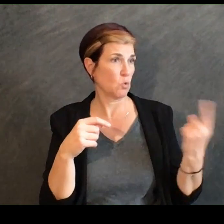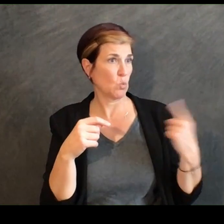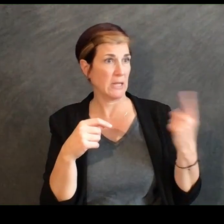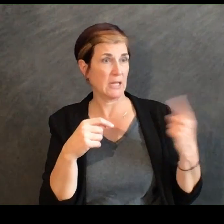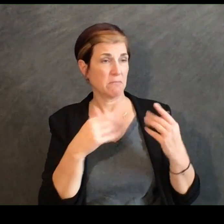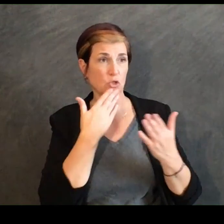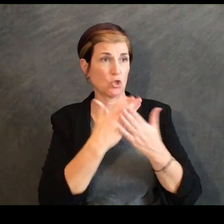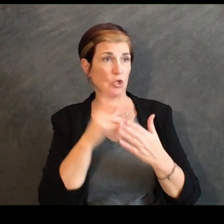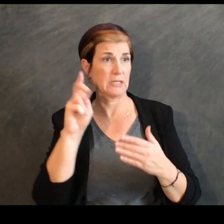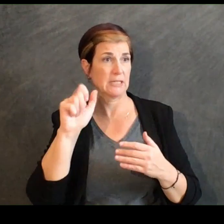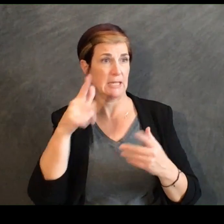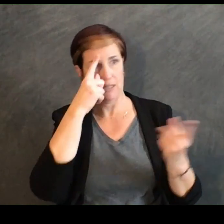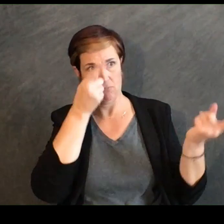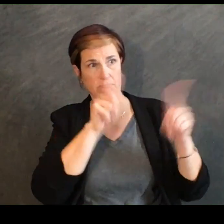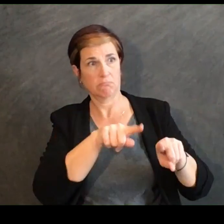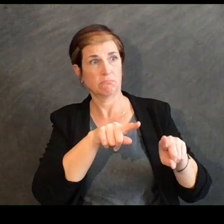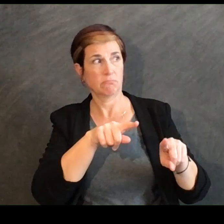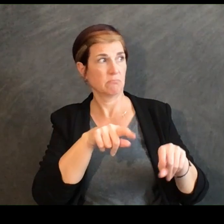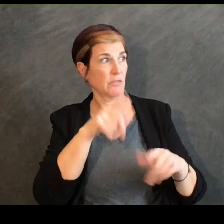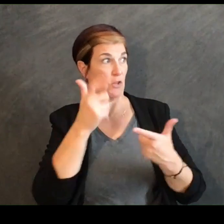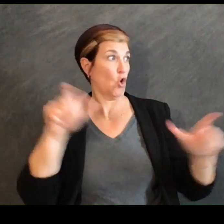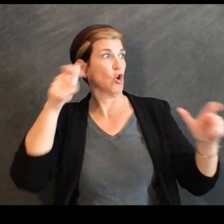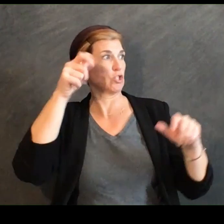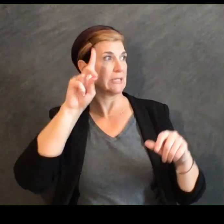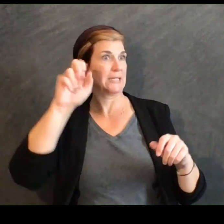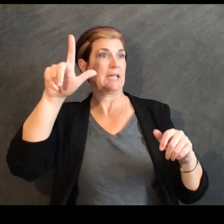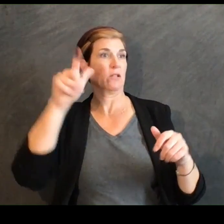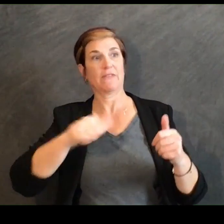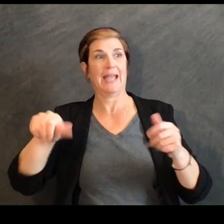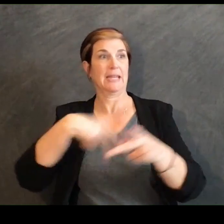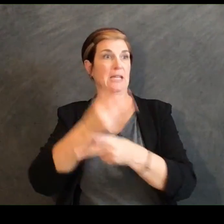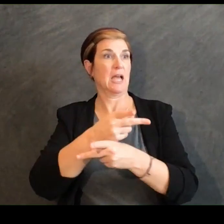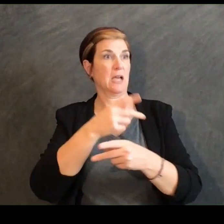of the biggest deals ever made of any kind big even by the standards of some